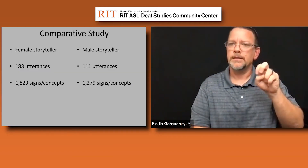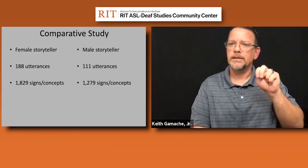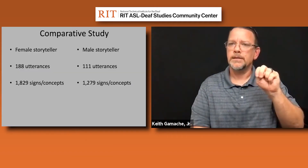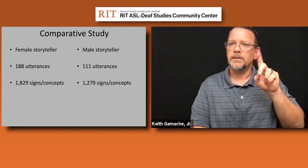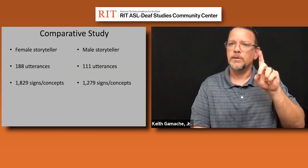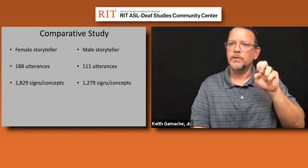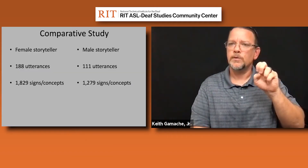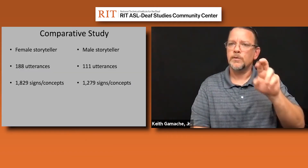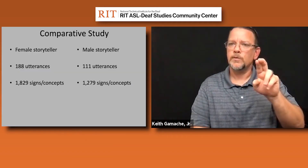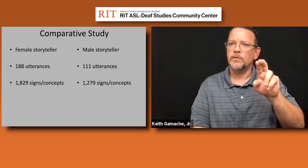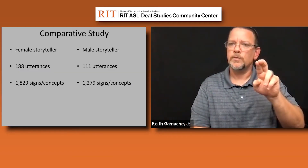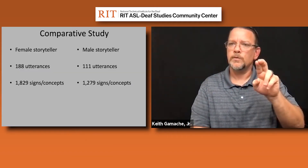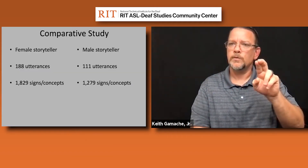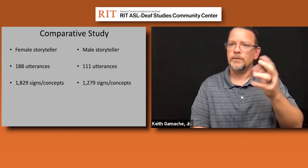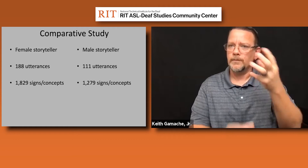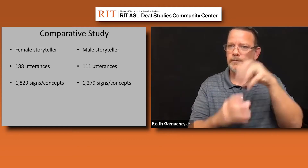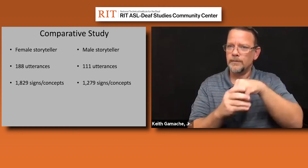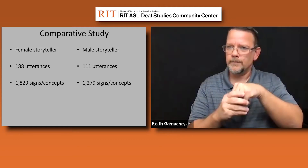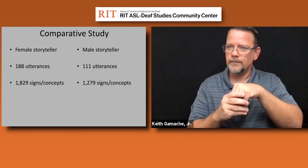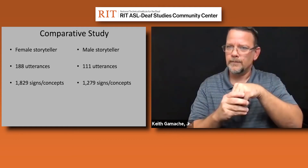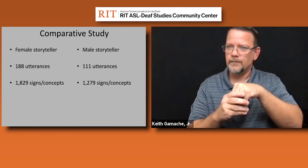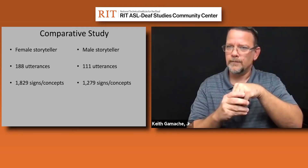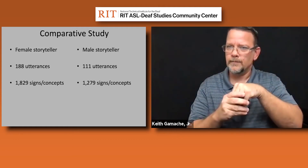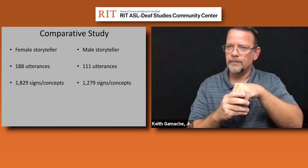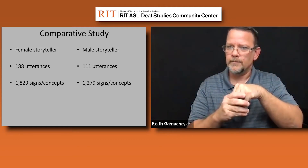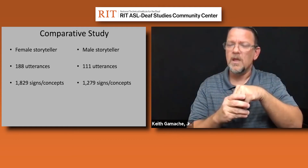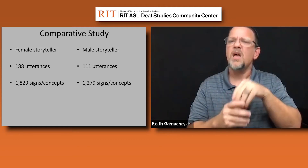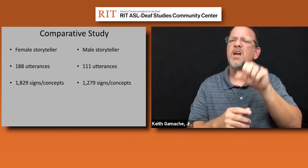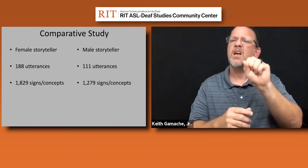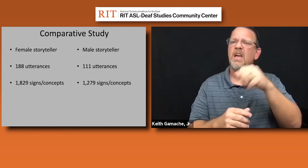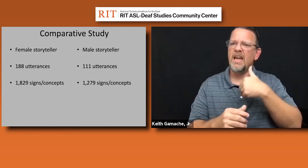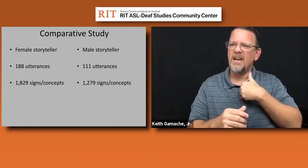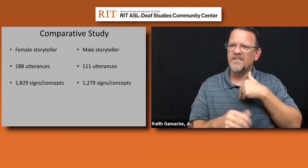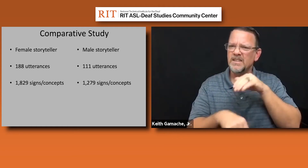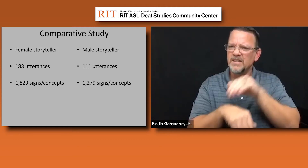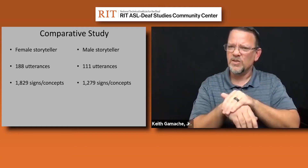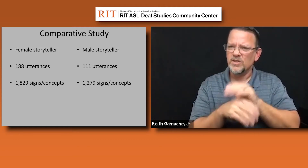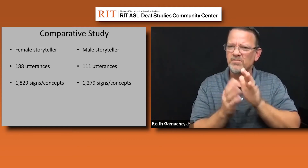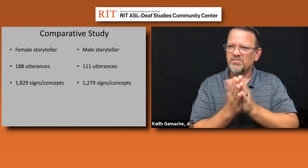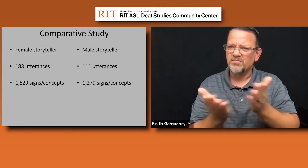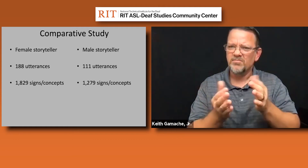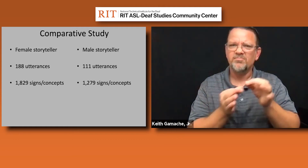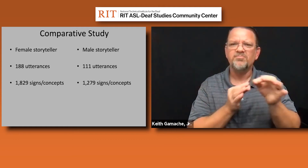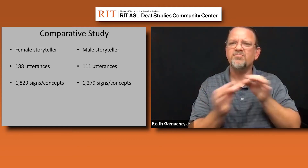In this first case study, where we compare gender, we look at female and male storytellers